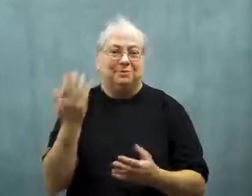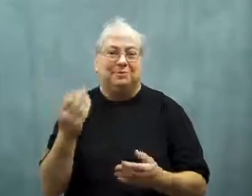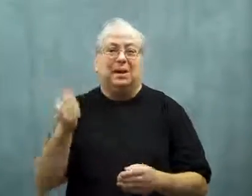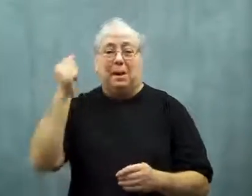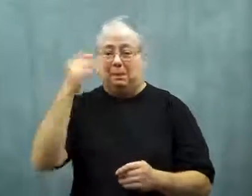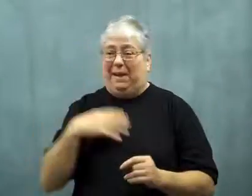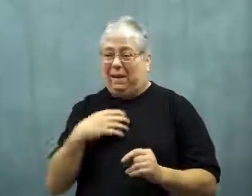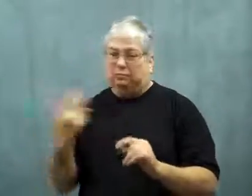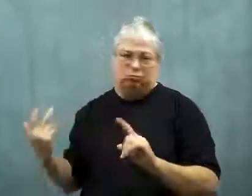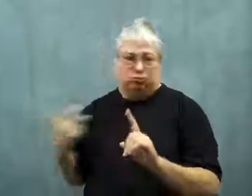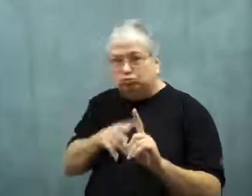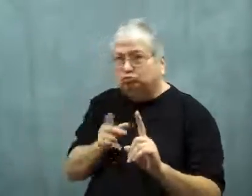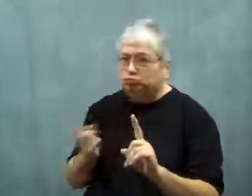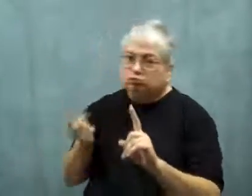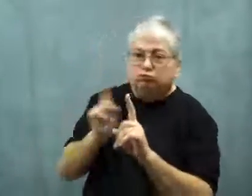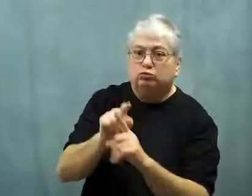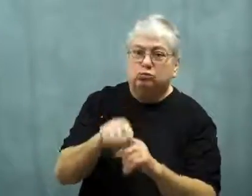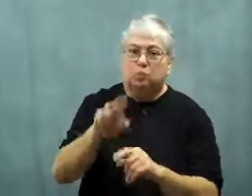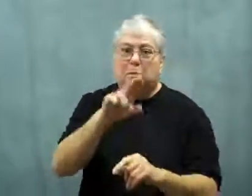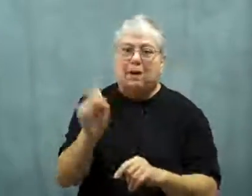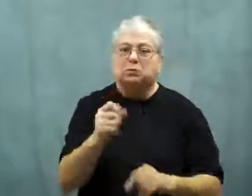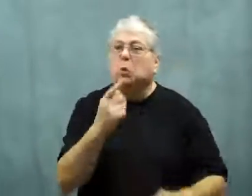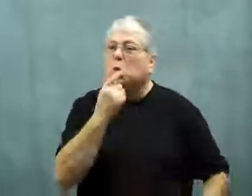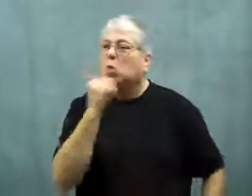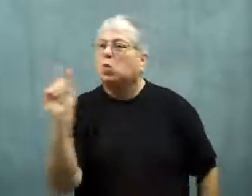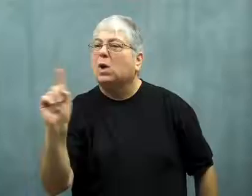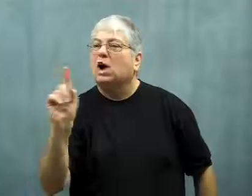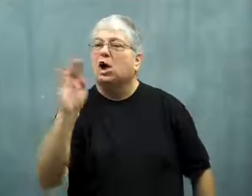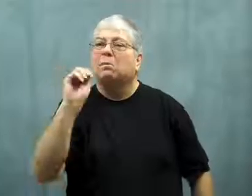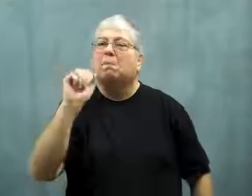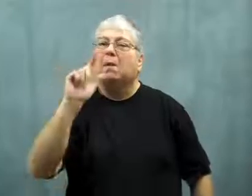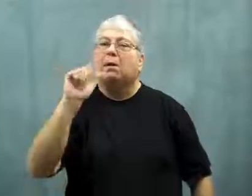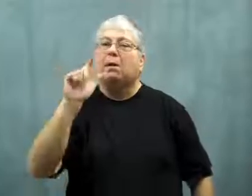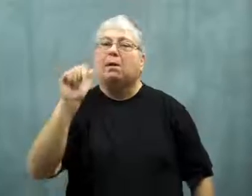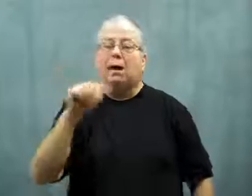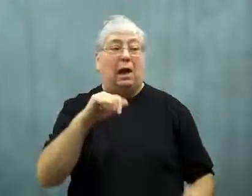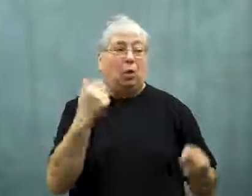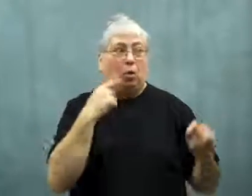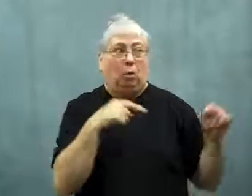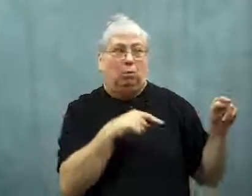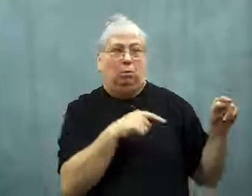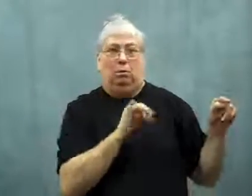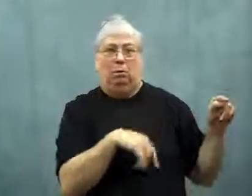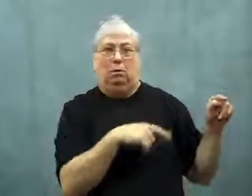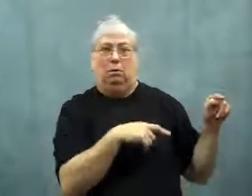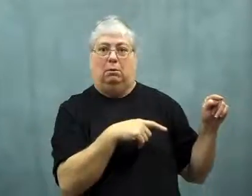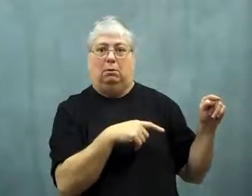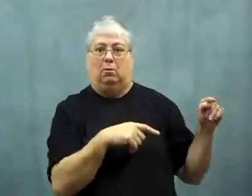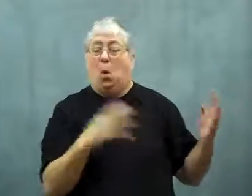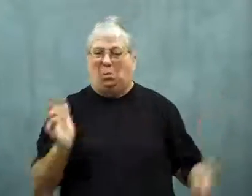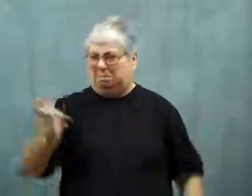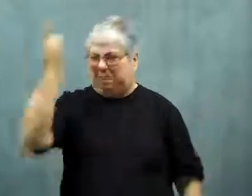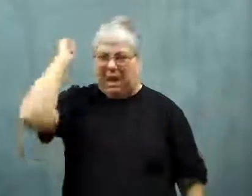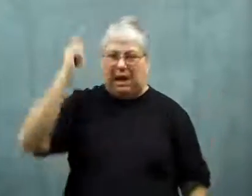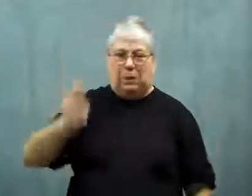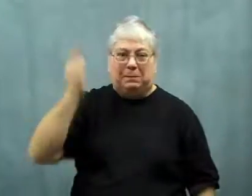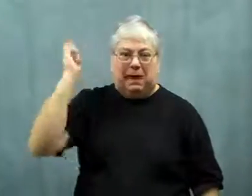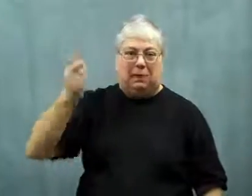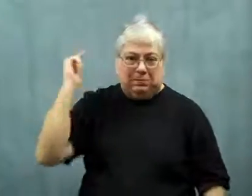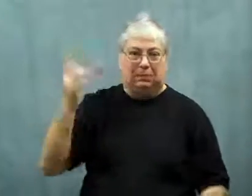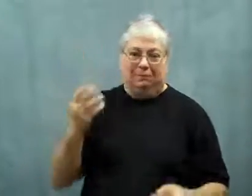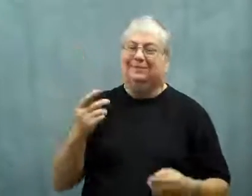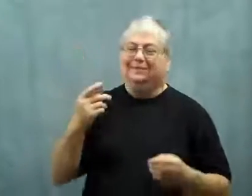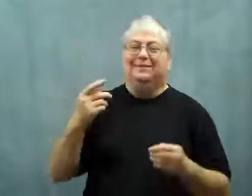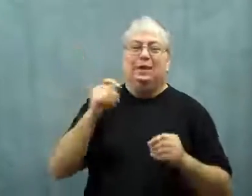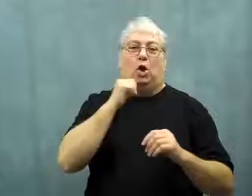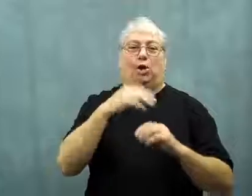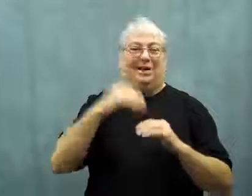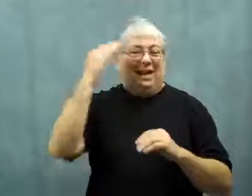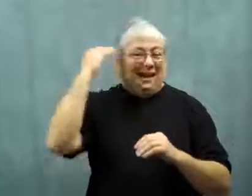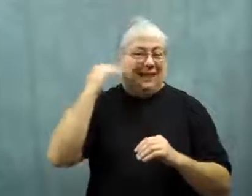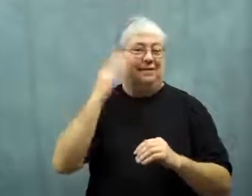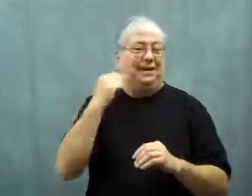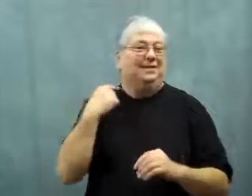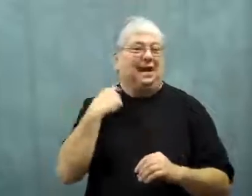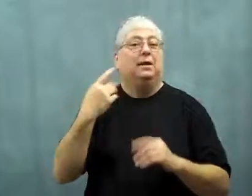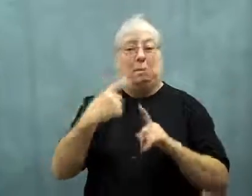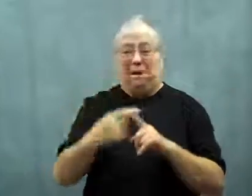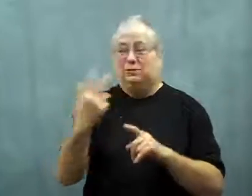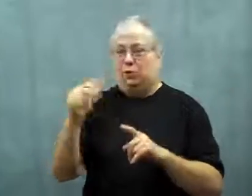Men drove up to the bus, asking which one was Malala.